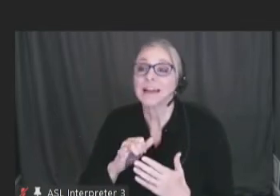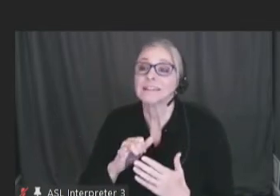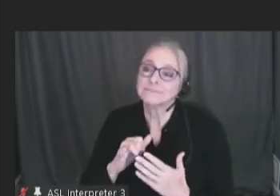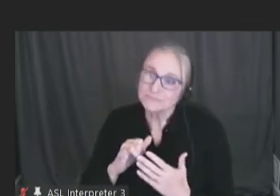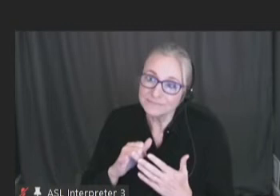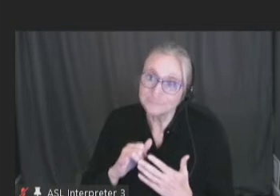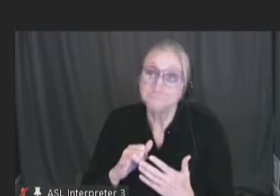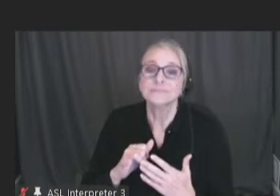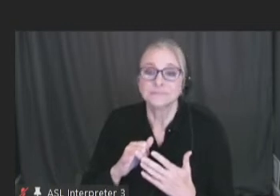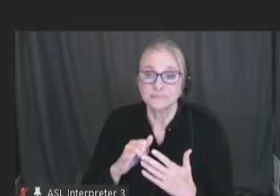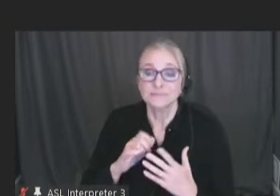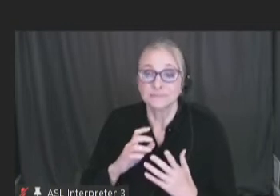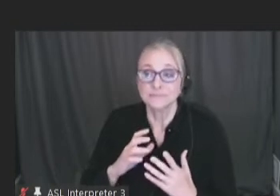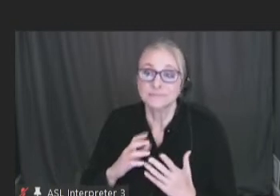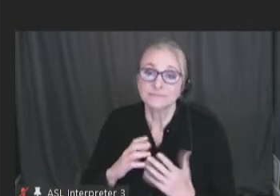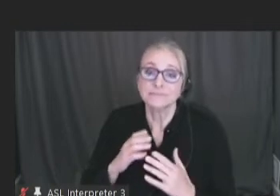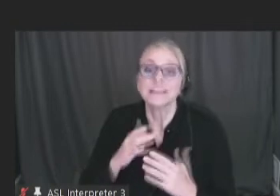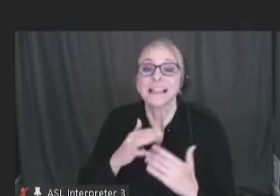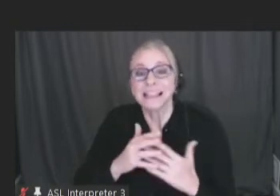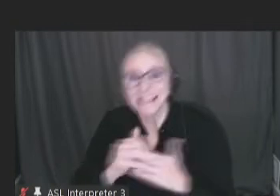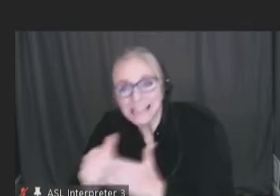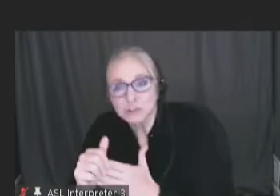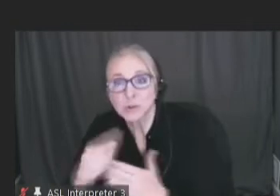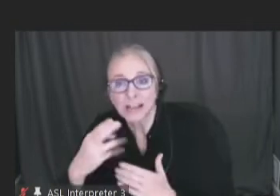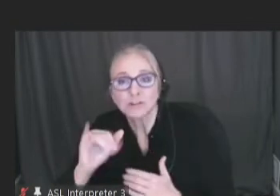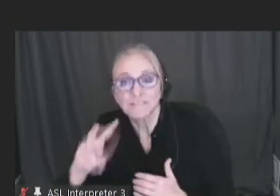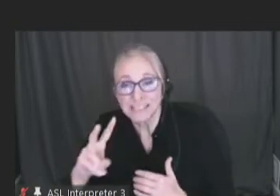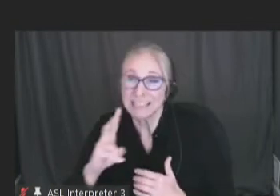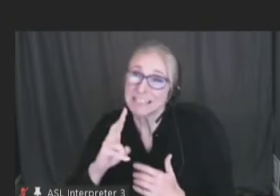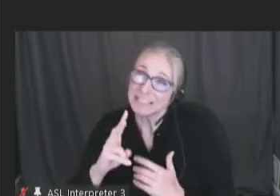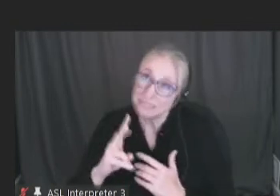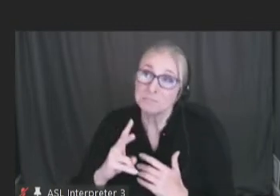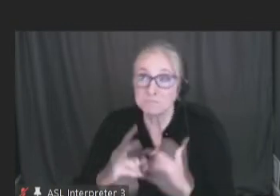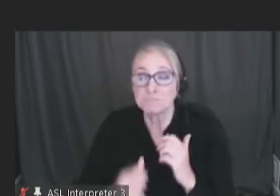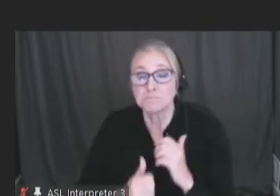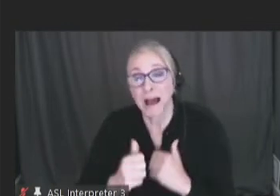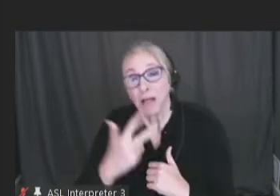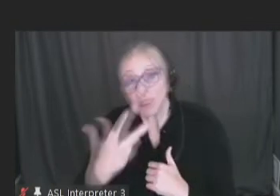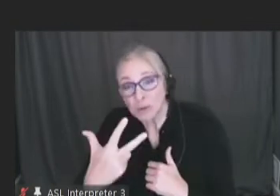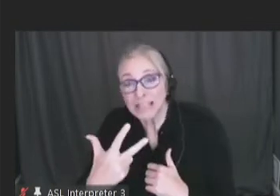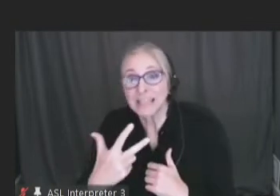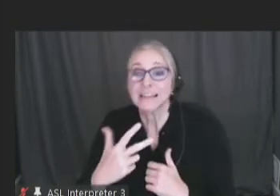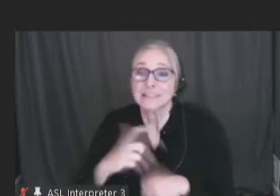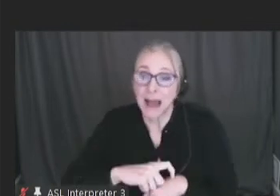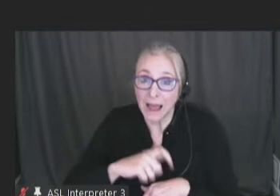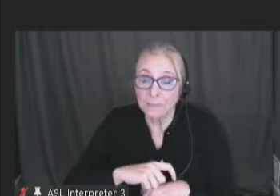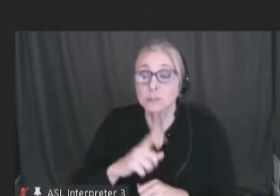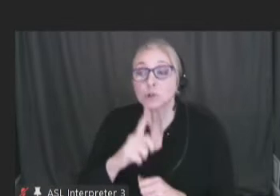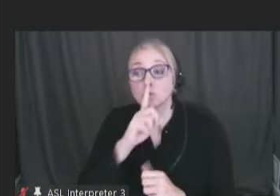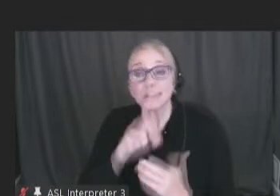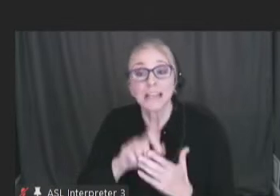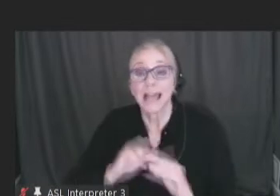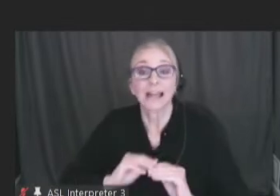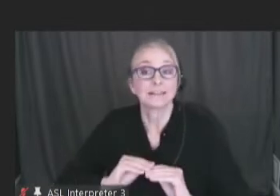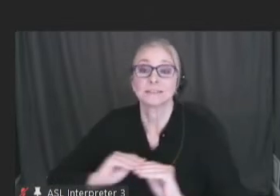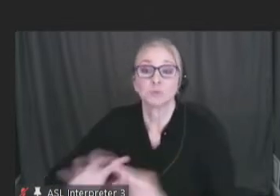acquisition of HIV by about a factor of three and for transmission for those already infected. We're